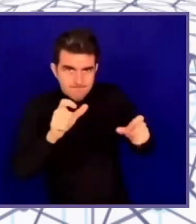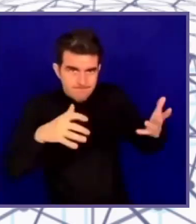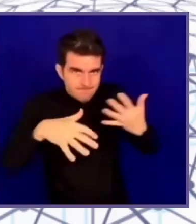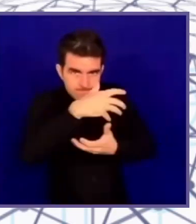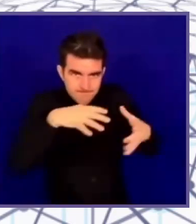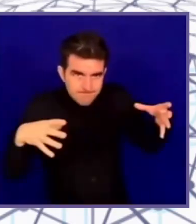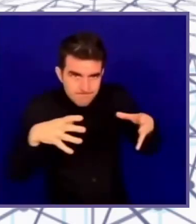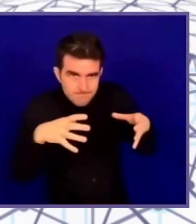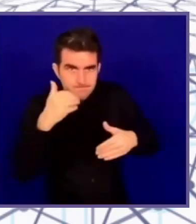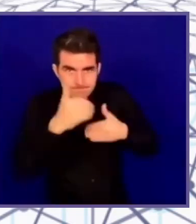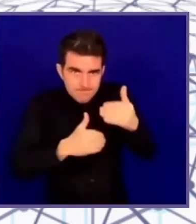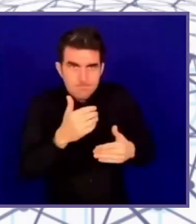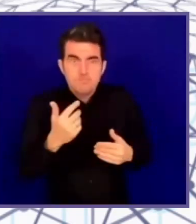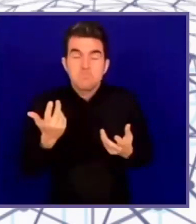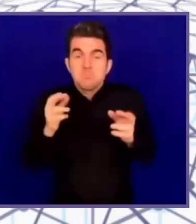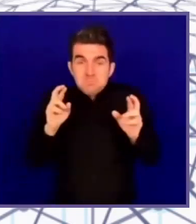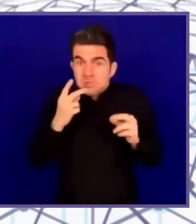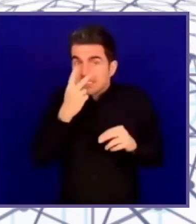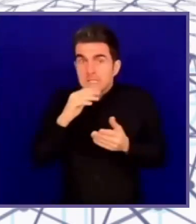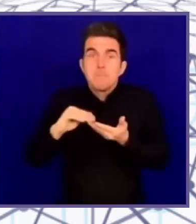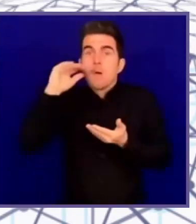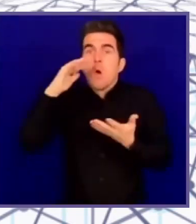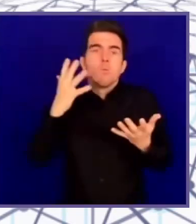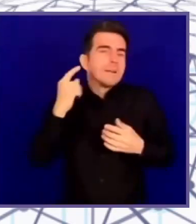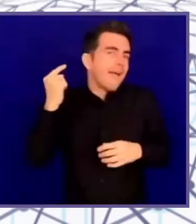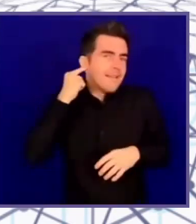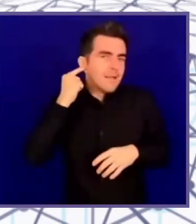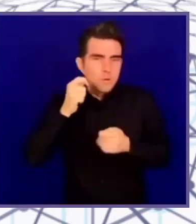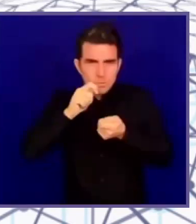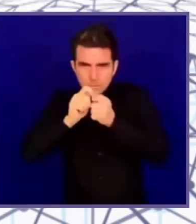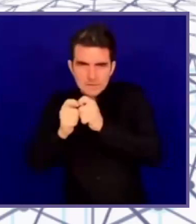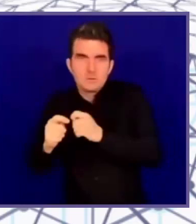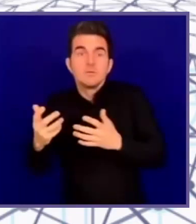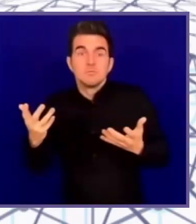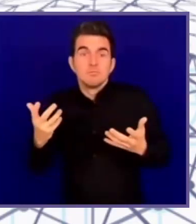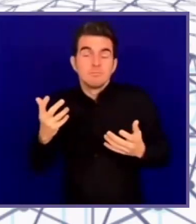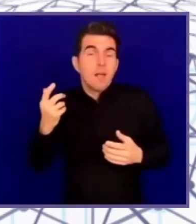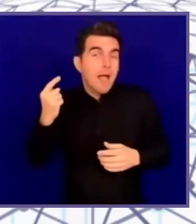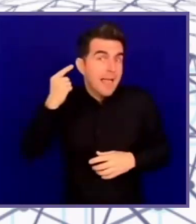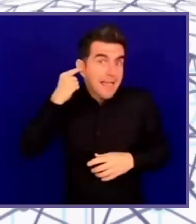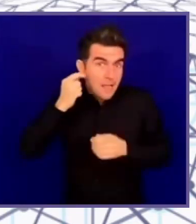massive problem during COVID. And what we found is that our sensors not just give people control,